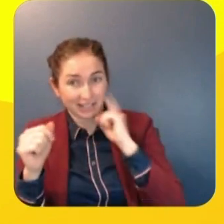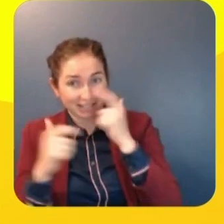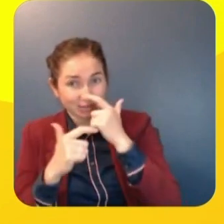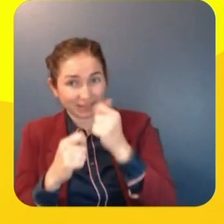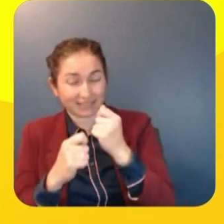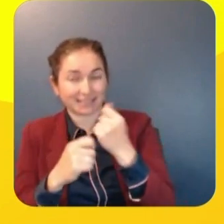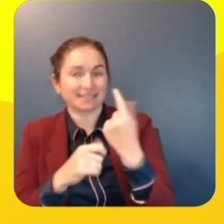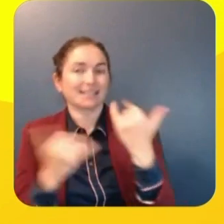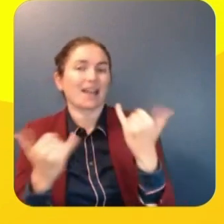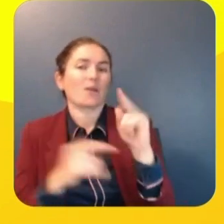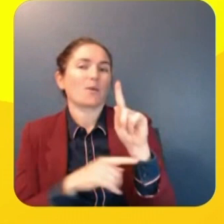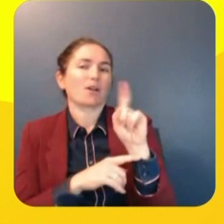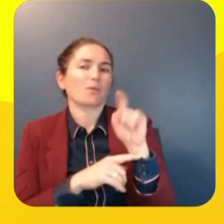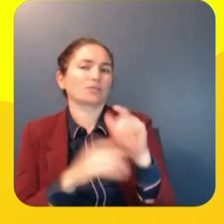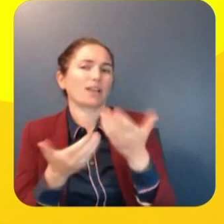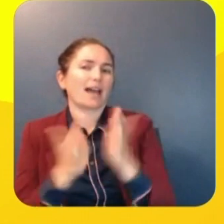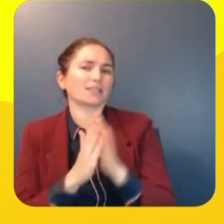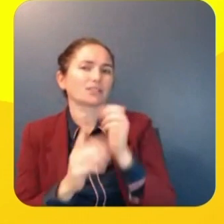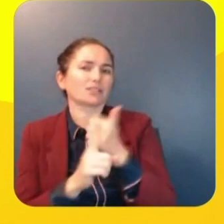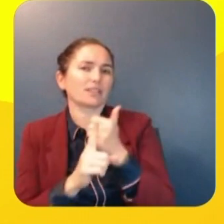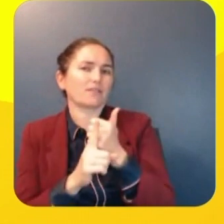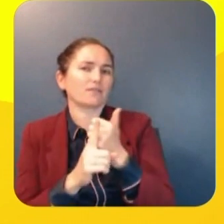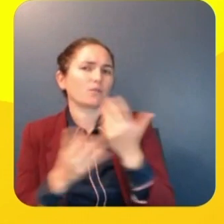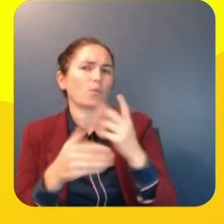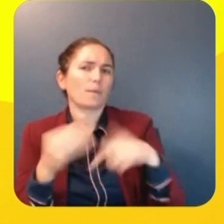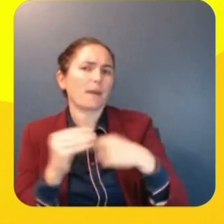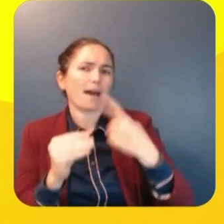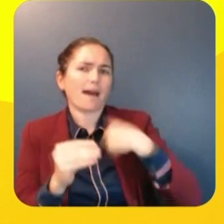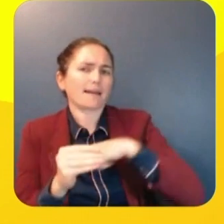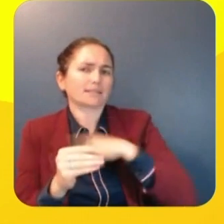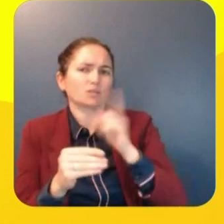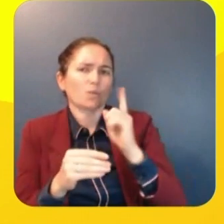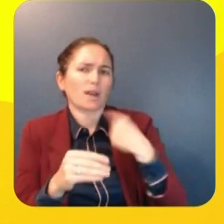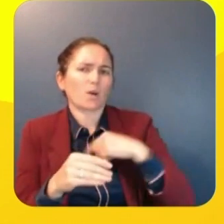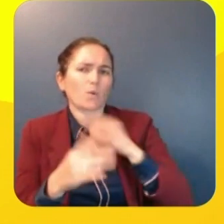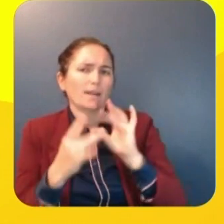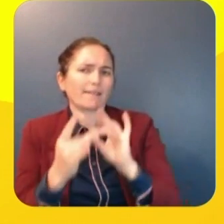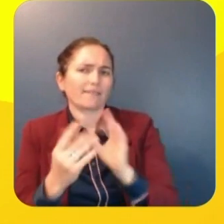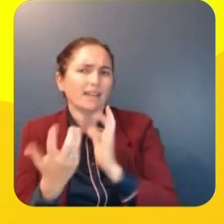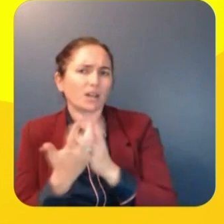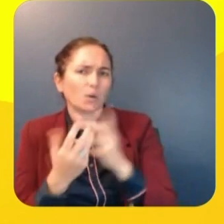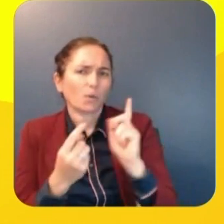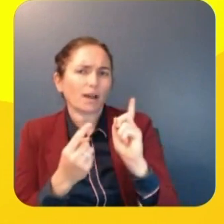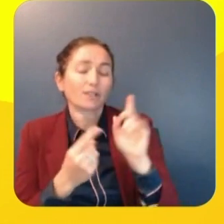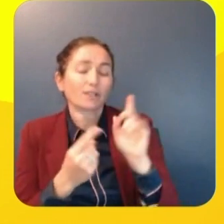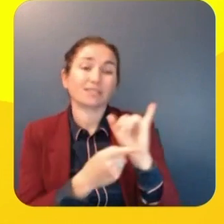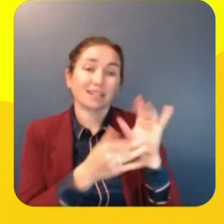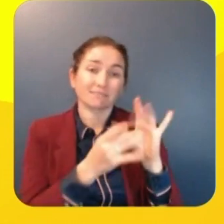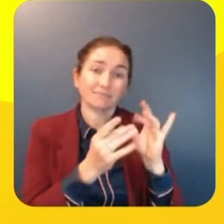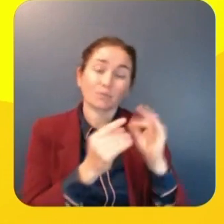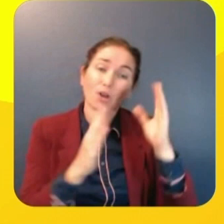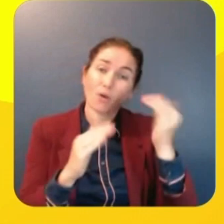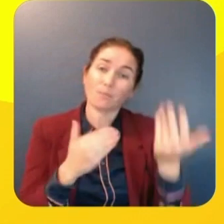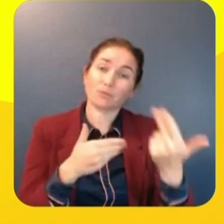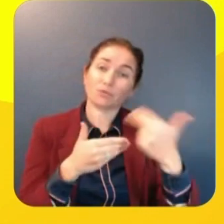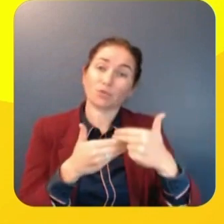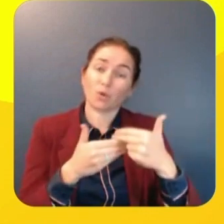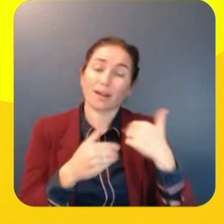are asking ourselves: What about us? Where do we fit in? Just like Shreya saying, we hope that you join us. And there are three ways that you can act now.